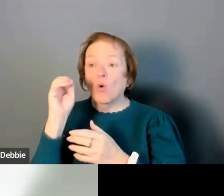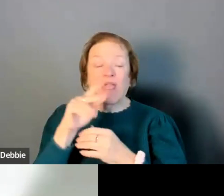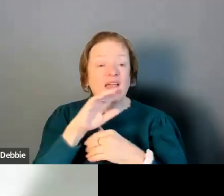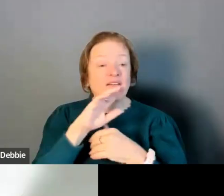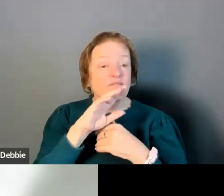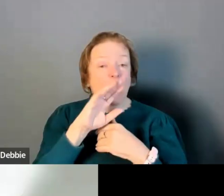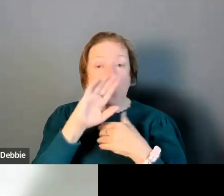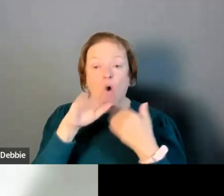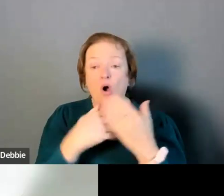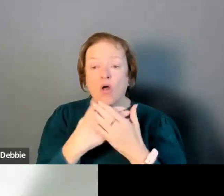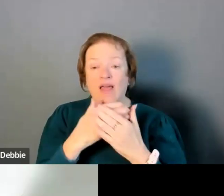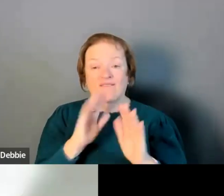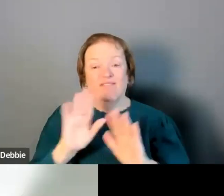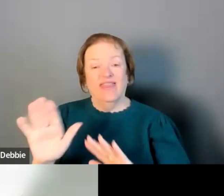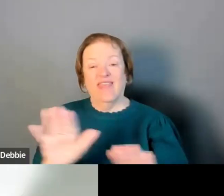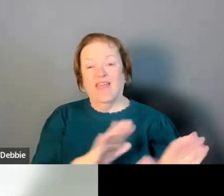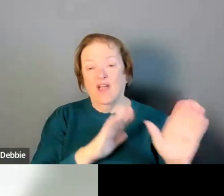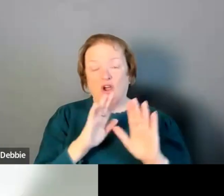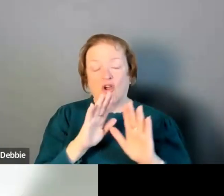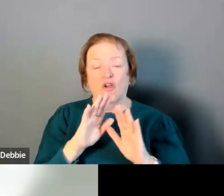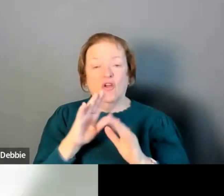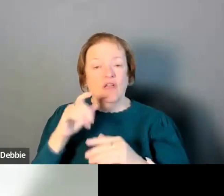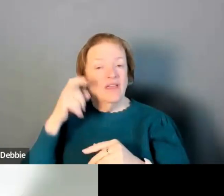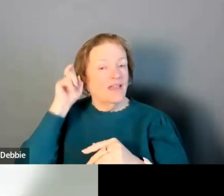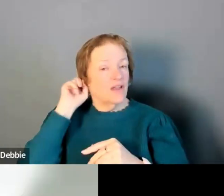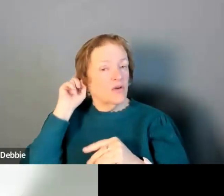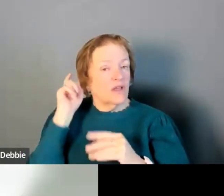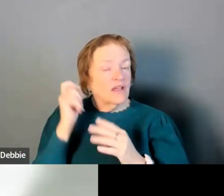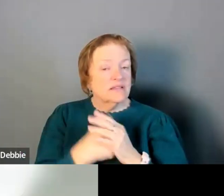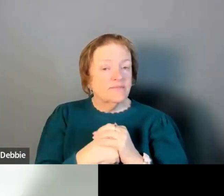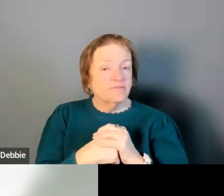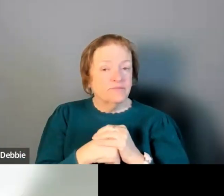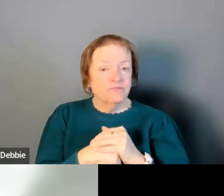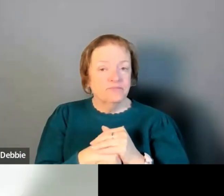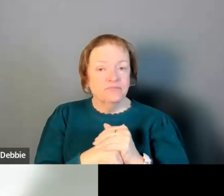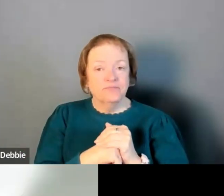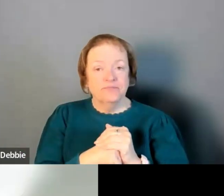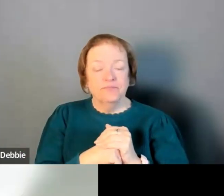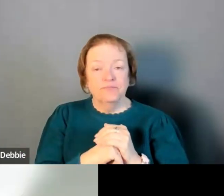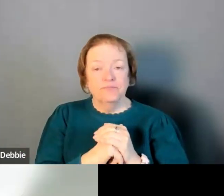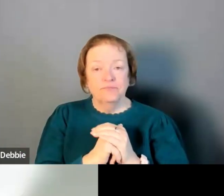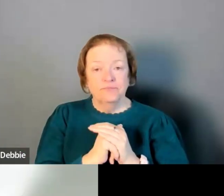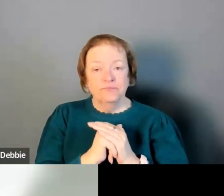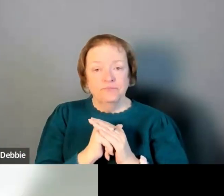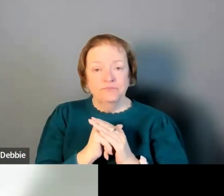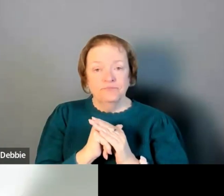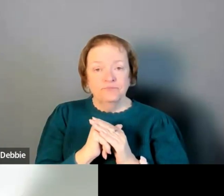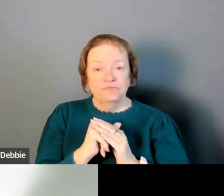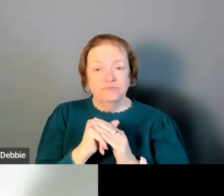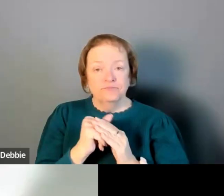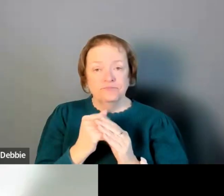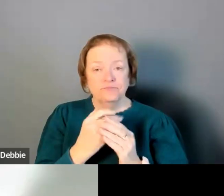And, they only have hearing aids,